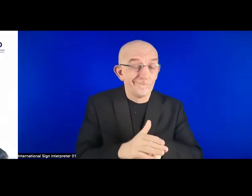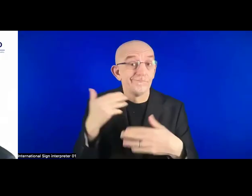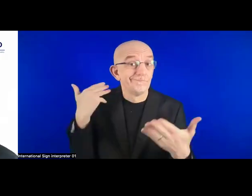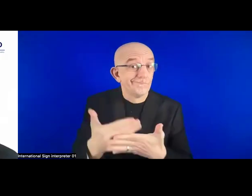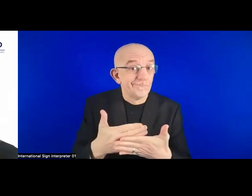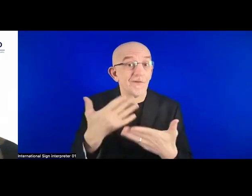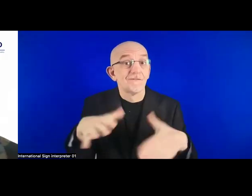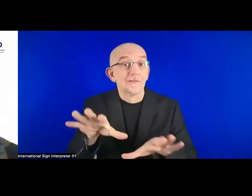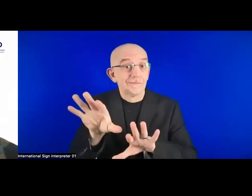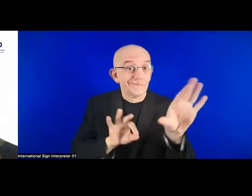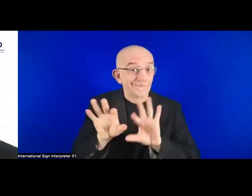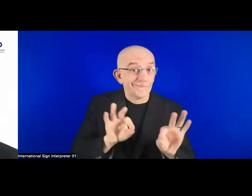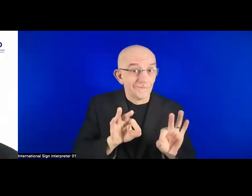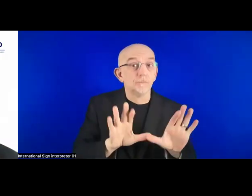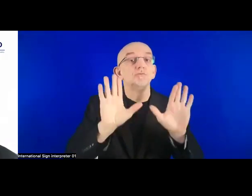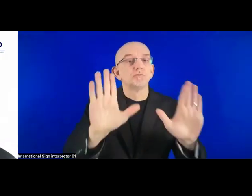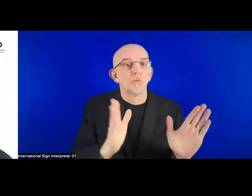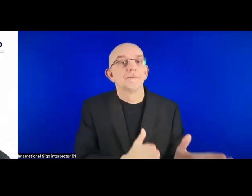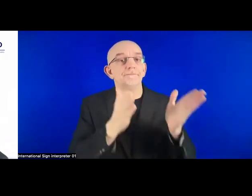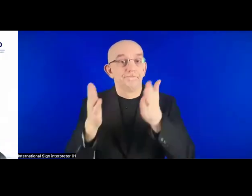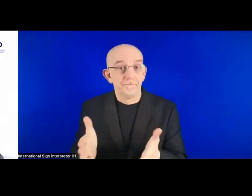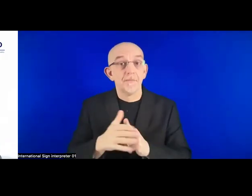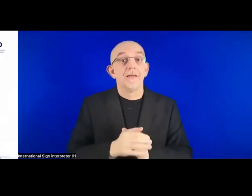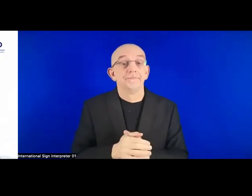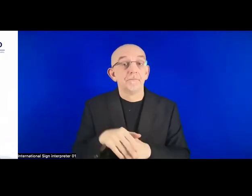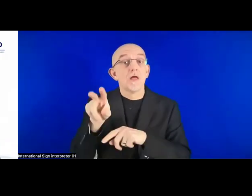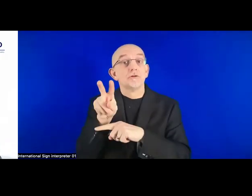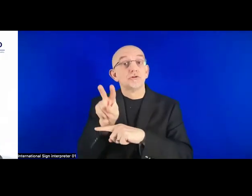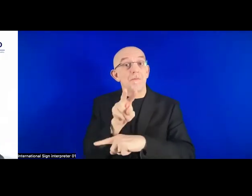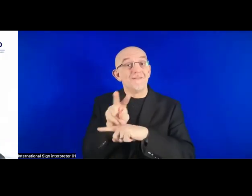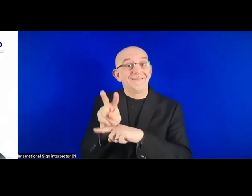apply. You must have a letter of support from one of the five PREPARED supervisors,